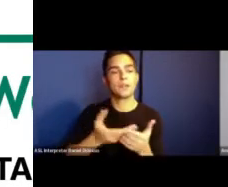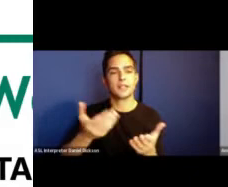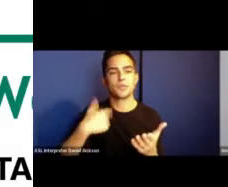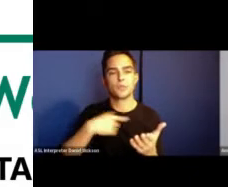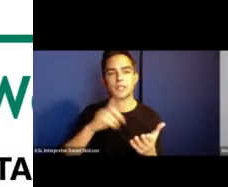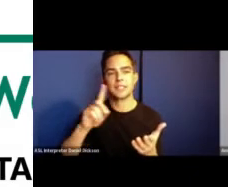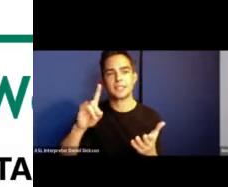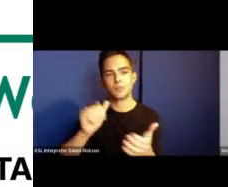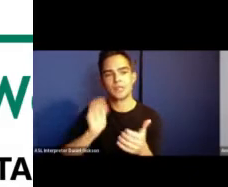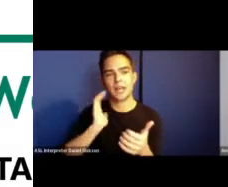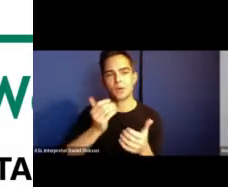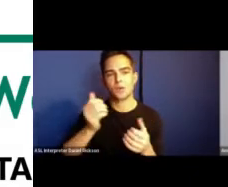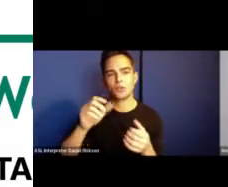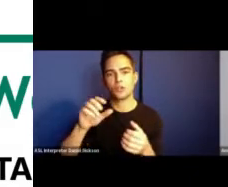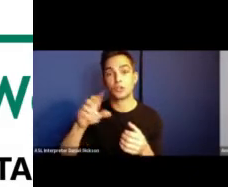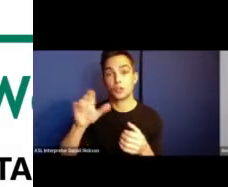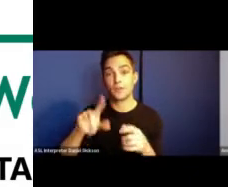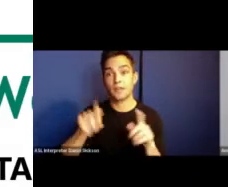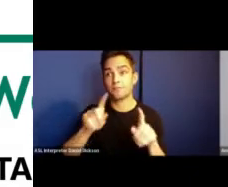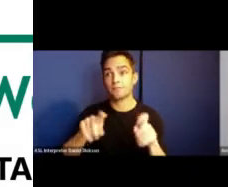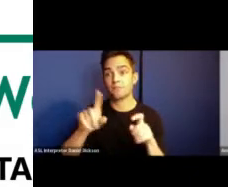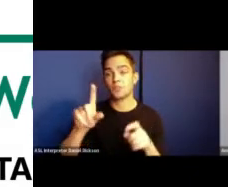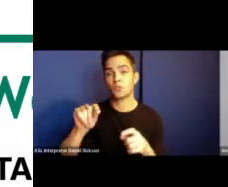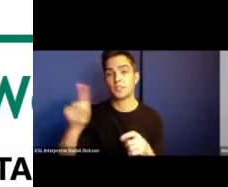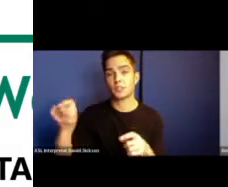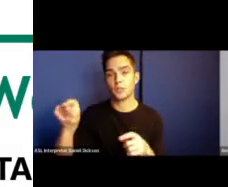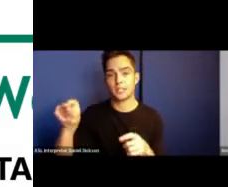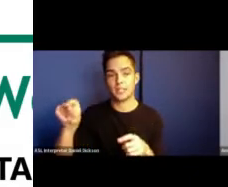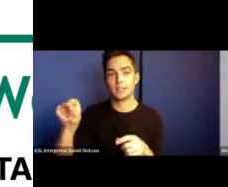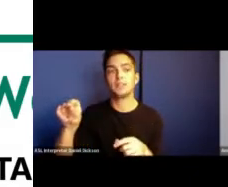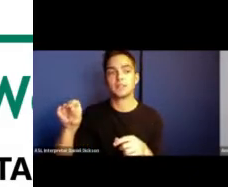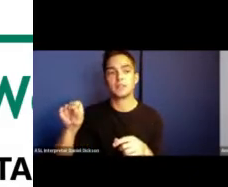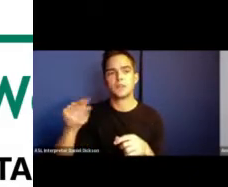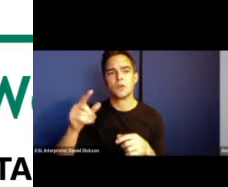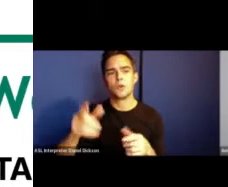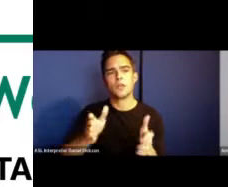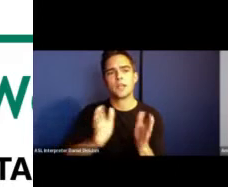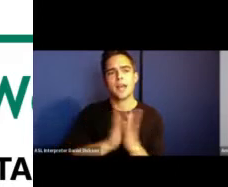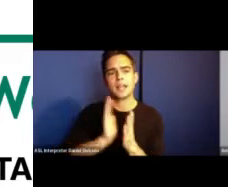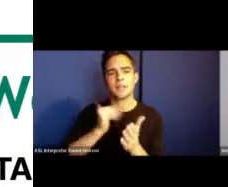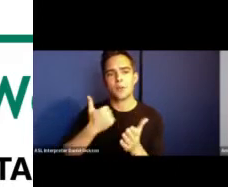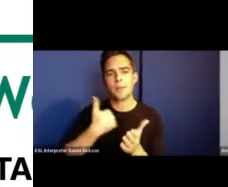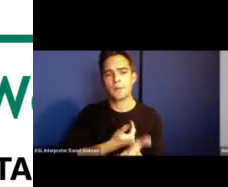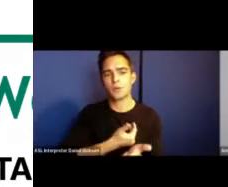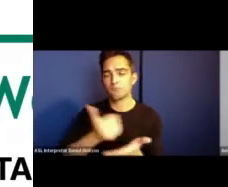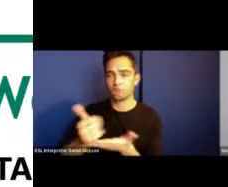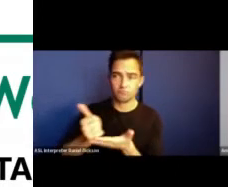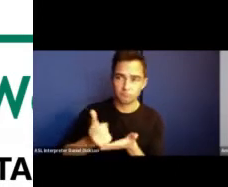with our survey, back in 2020, is we asked our members to help us identify a mission statement.